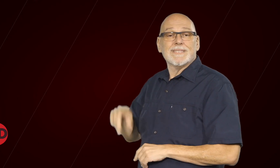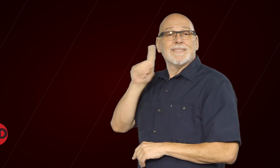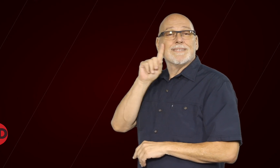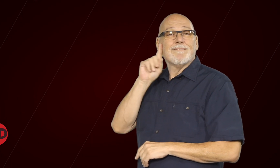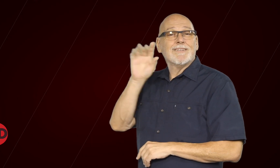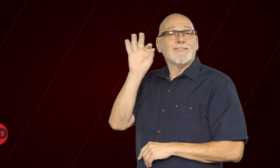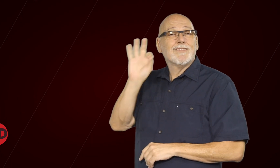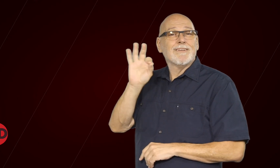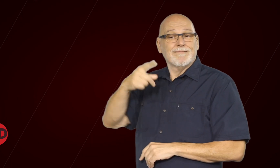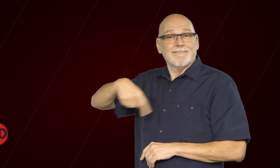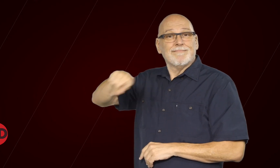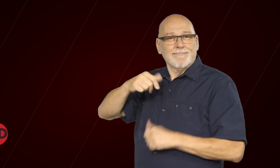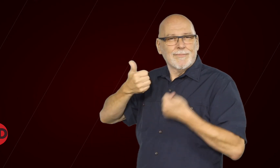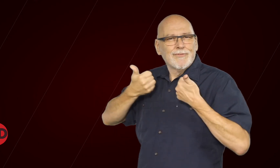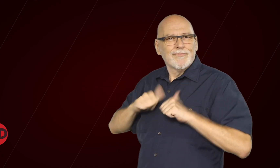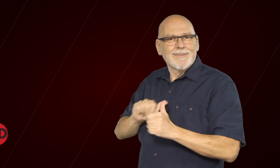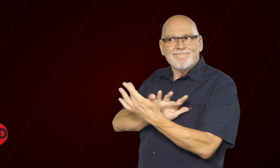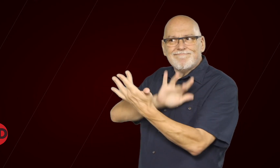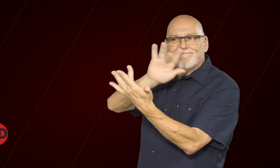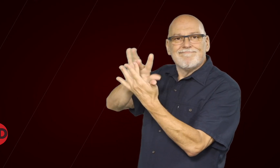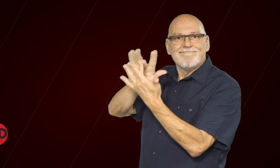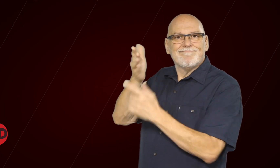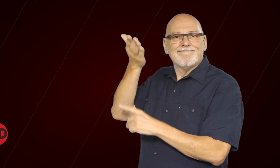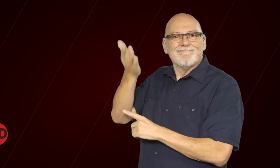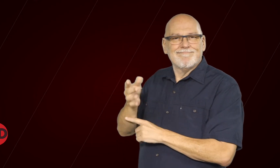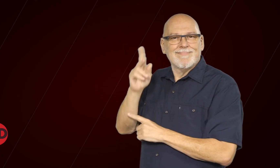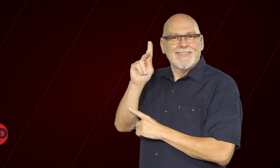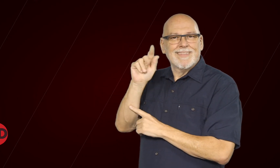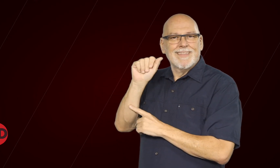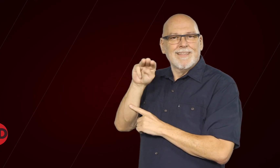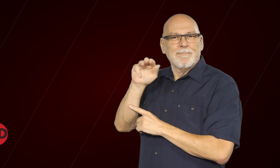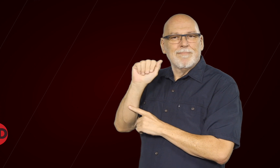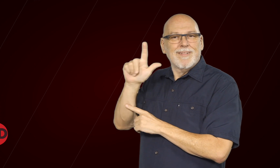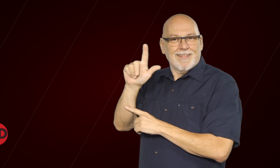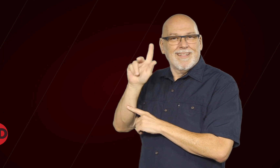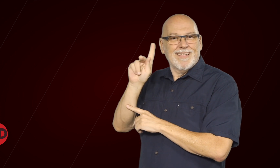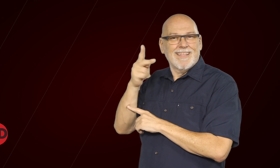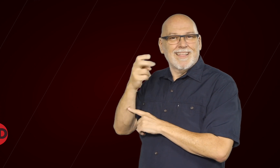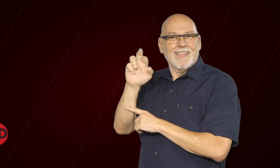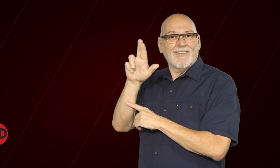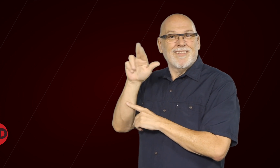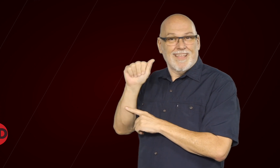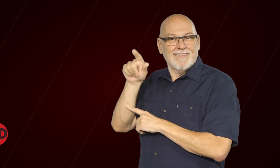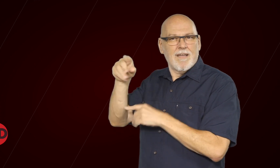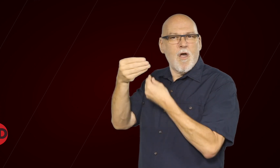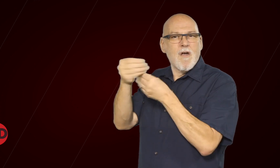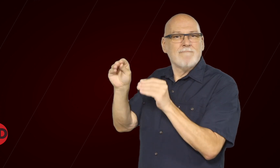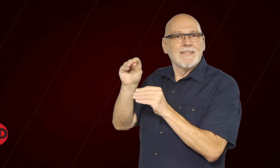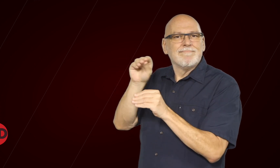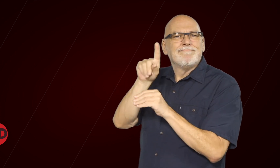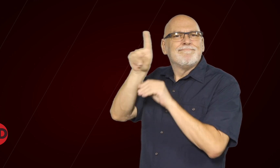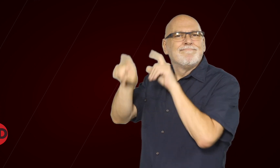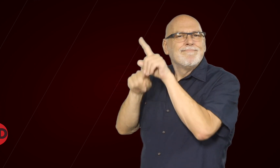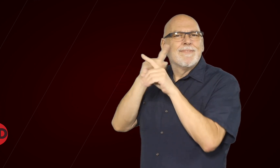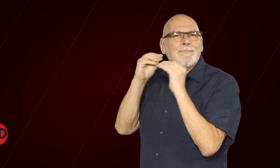[ANSELMO]: DeafDots tried to contact Kamal Khera’s office